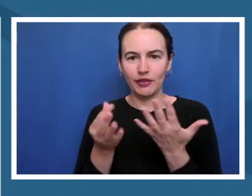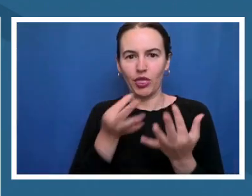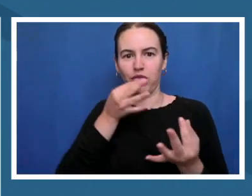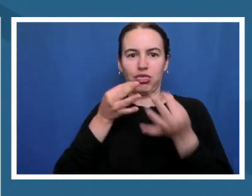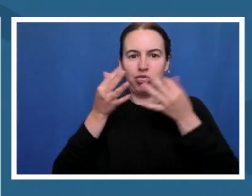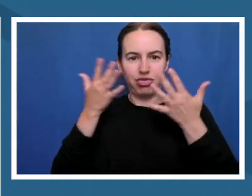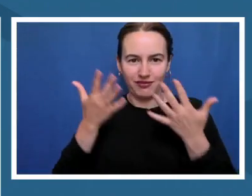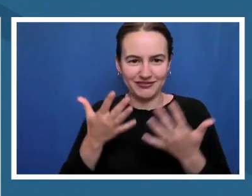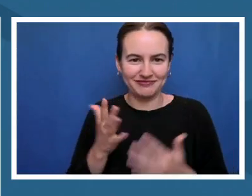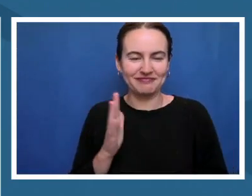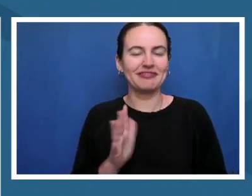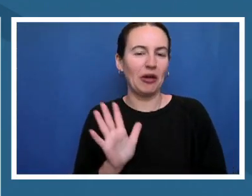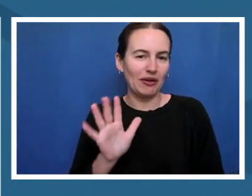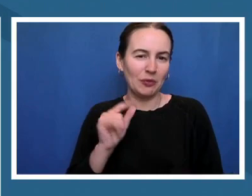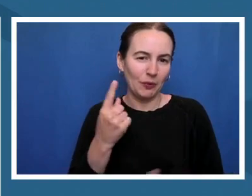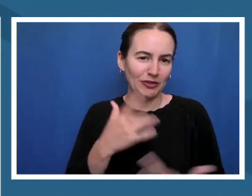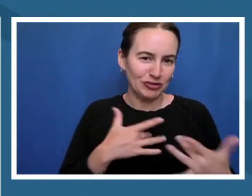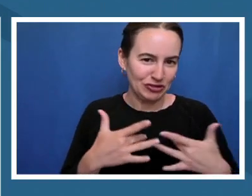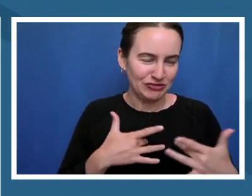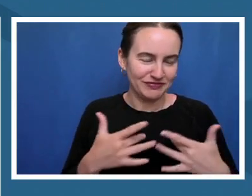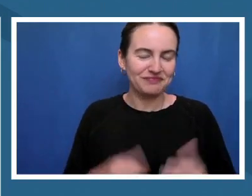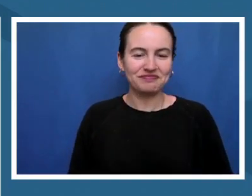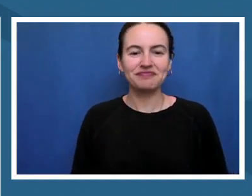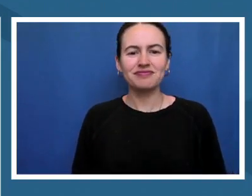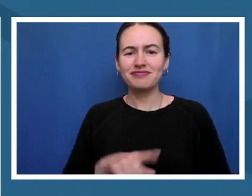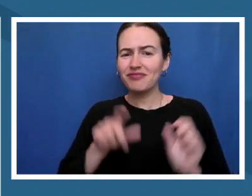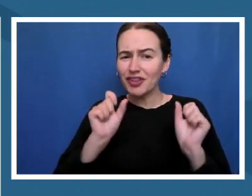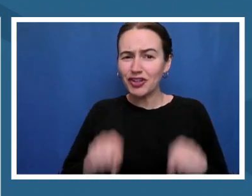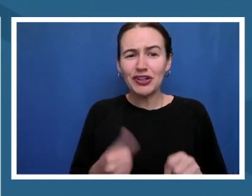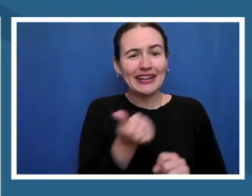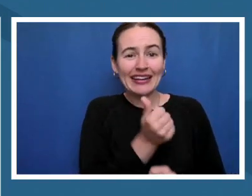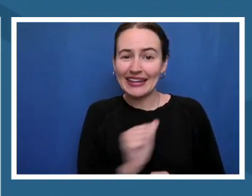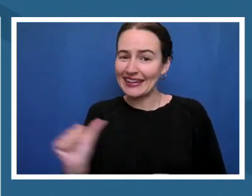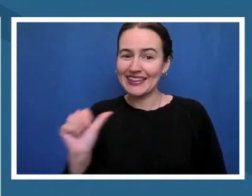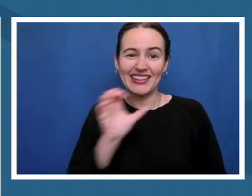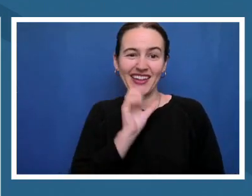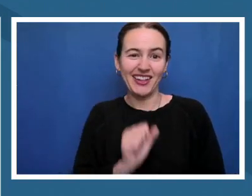something that could be done with almost